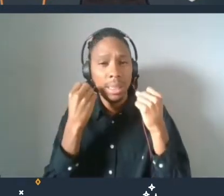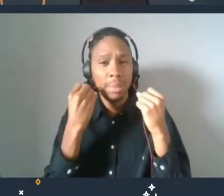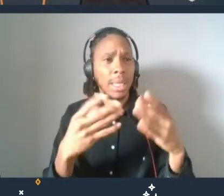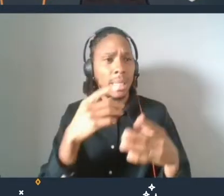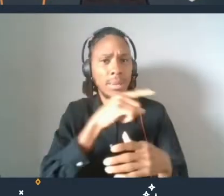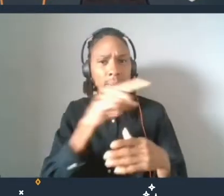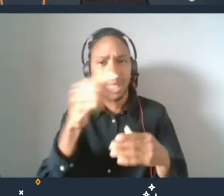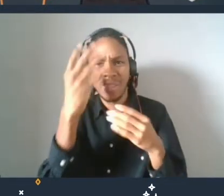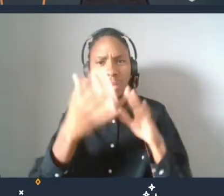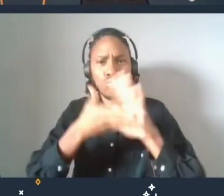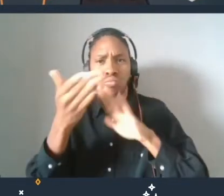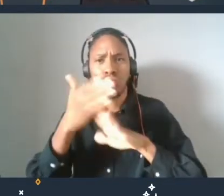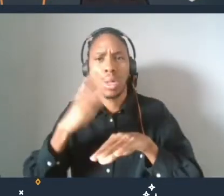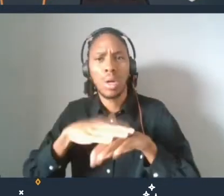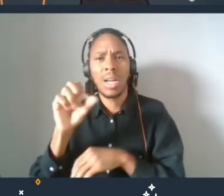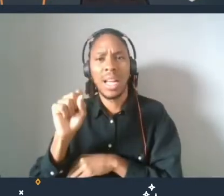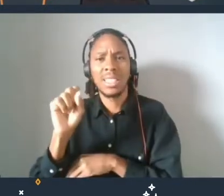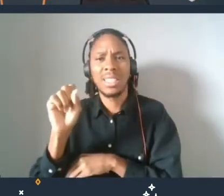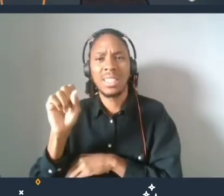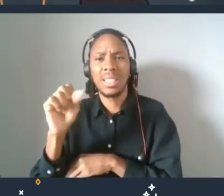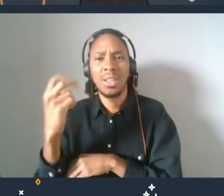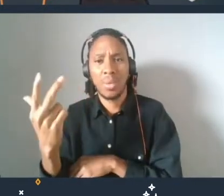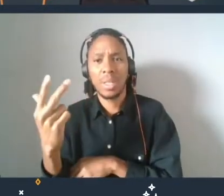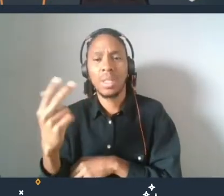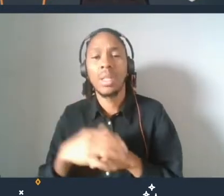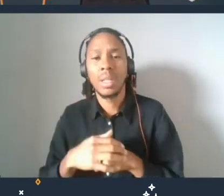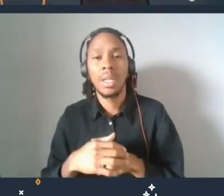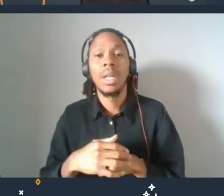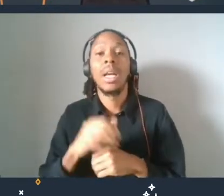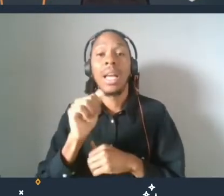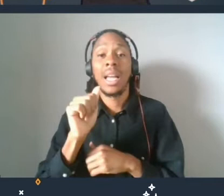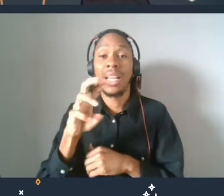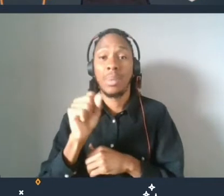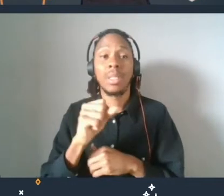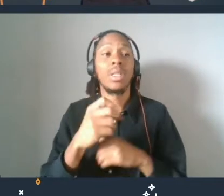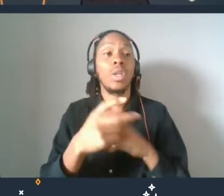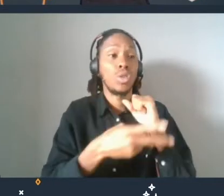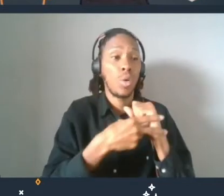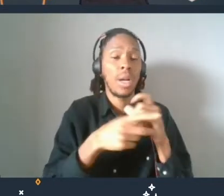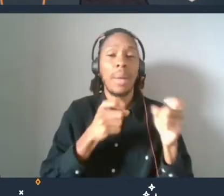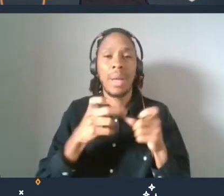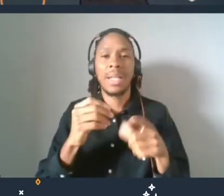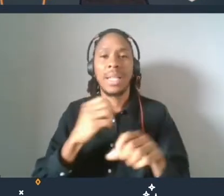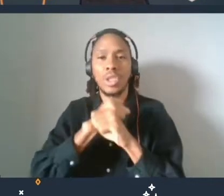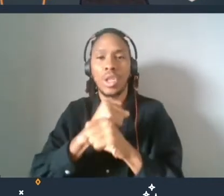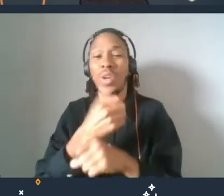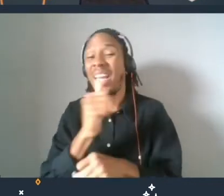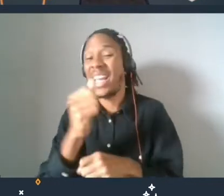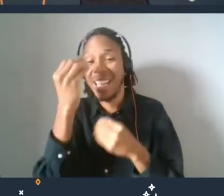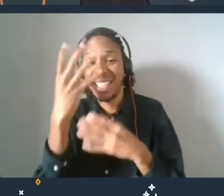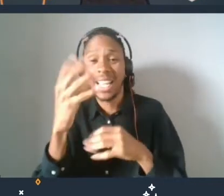and S3 allows you to migrate, store, manage, and secure any kind of data, structured or unstructured data,